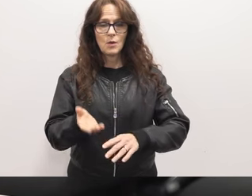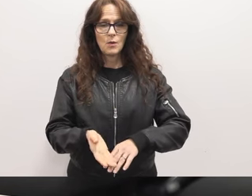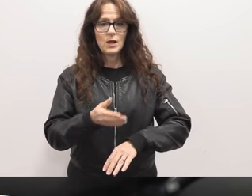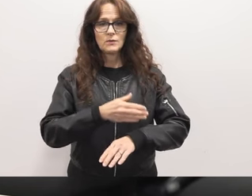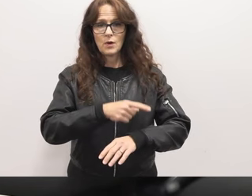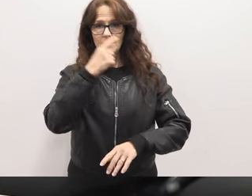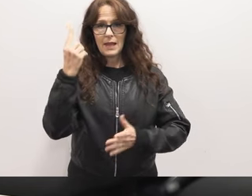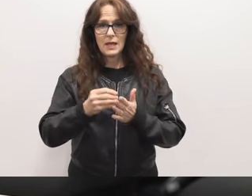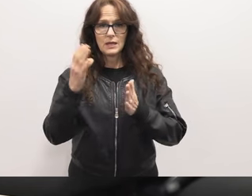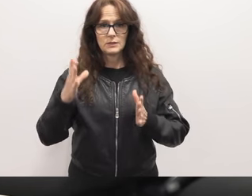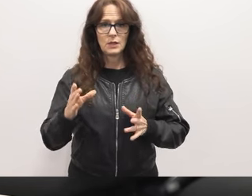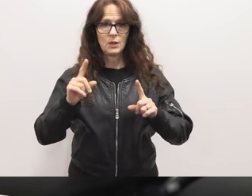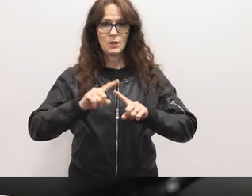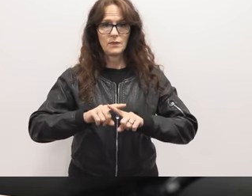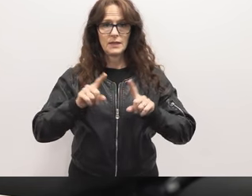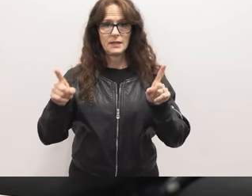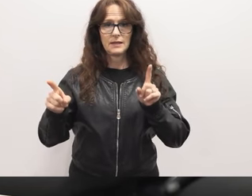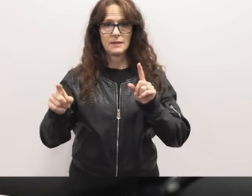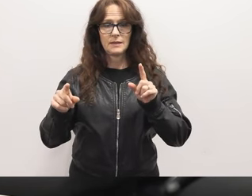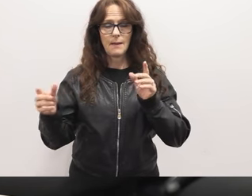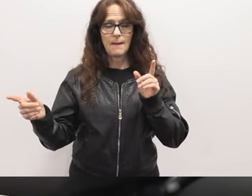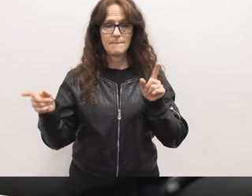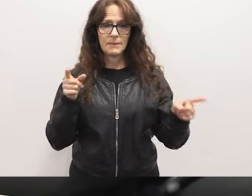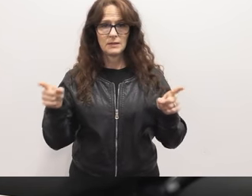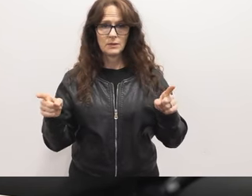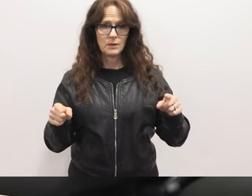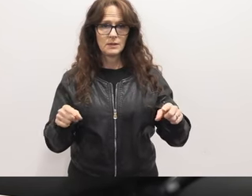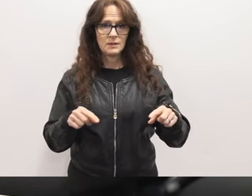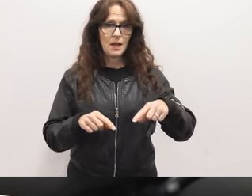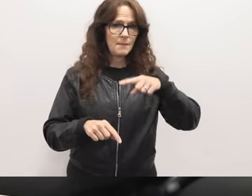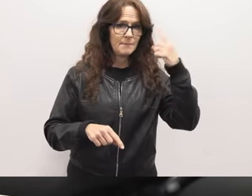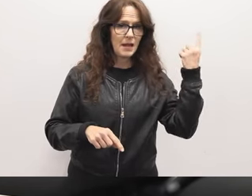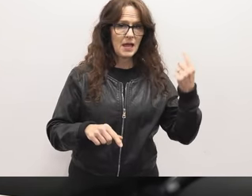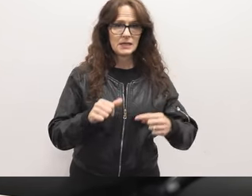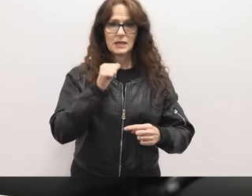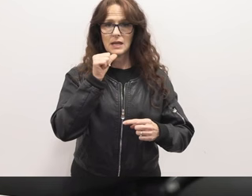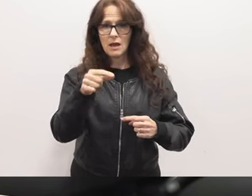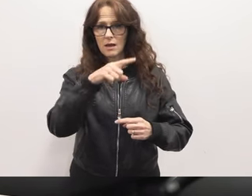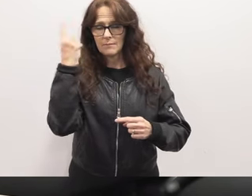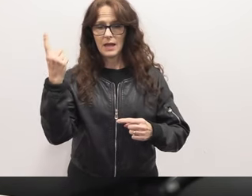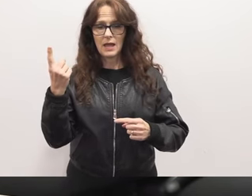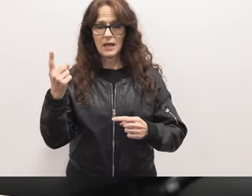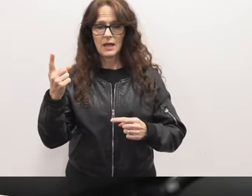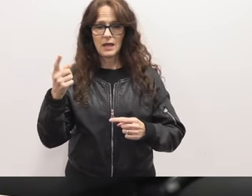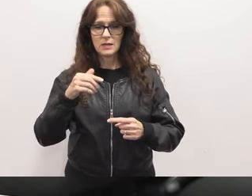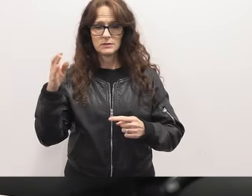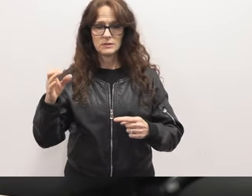So the difference between Black and non-Black students achievement is reduced to zero.